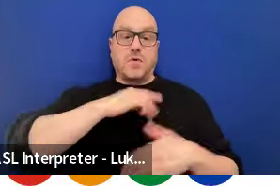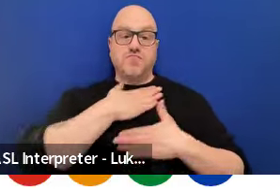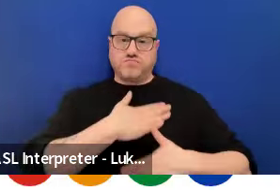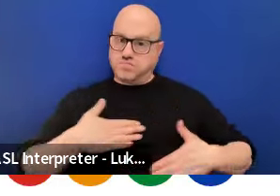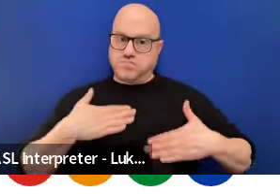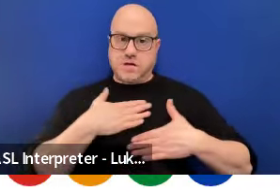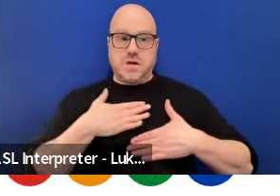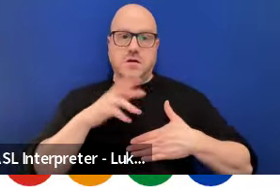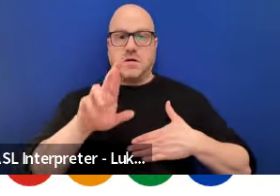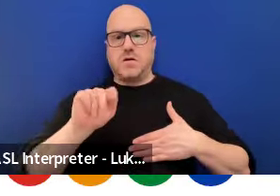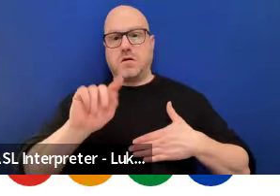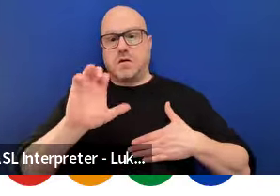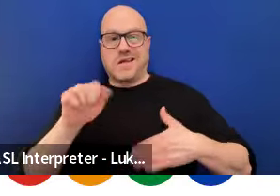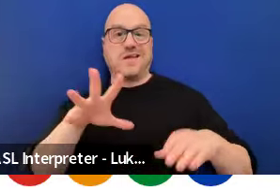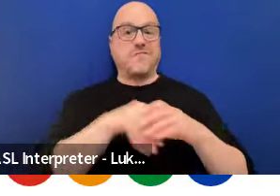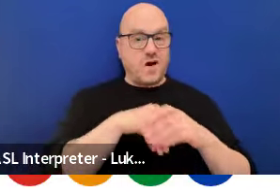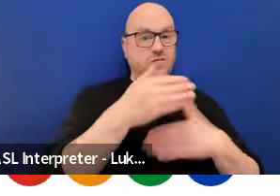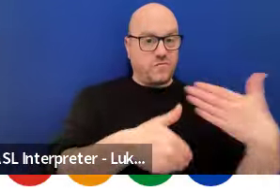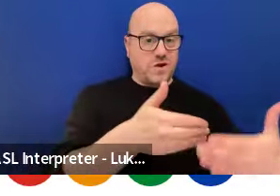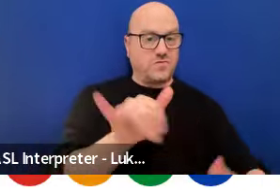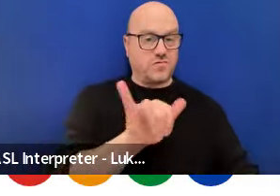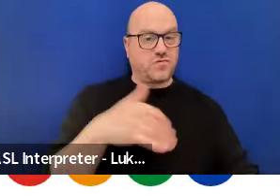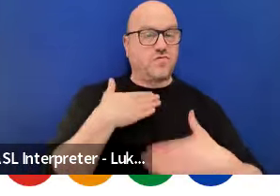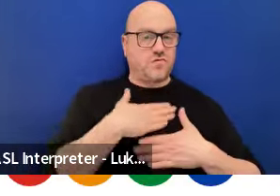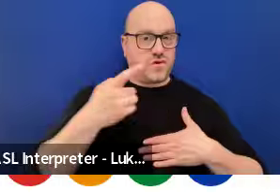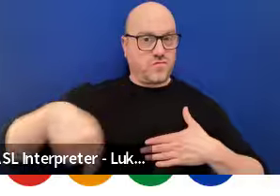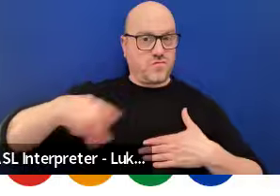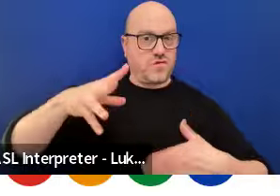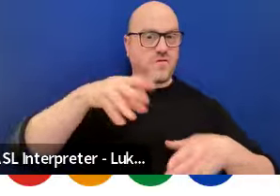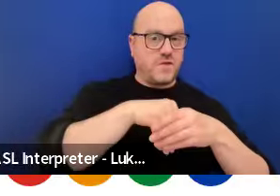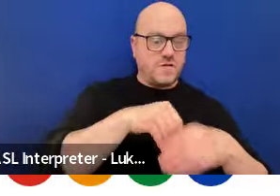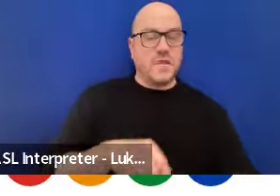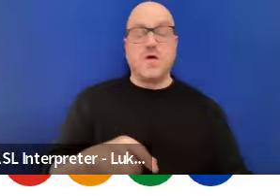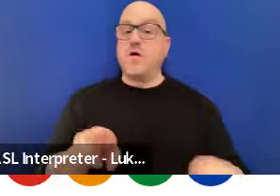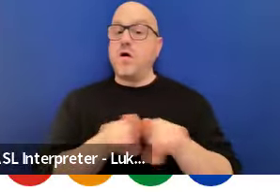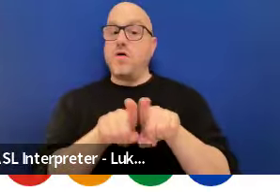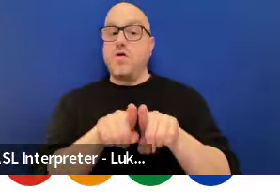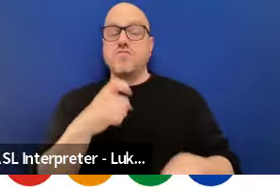WILL START IN THE NEXT COUPLE OF MONTHS. WE APPRECIATE THE ENGAGEMENT FROM RTAG IN THAT PROCESS.